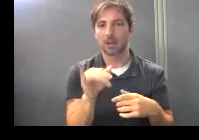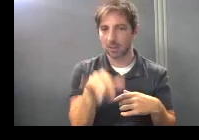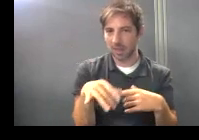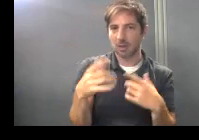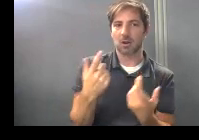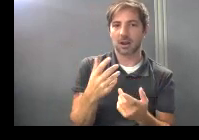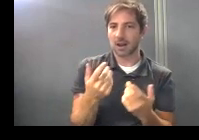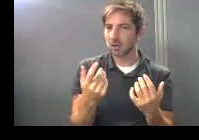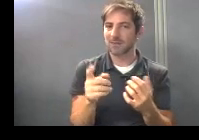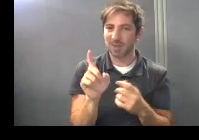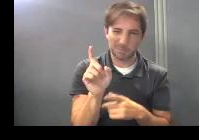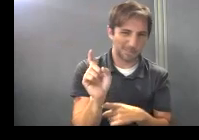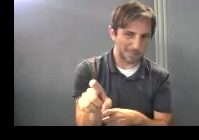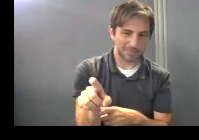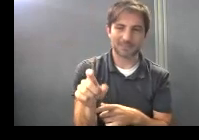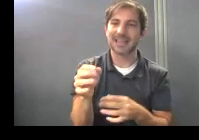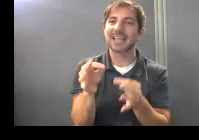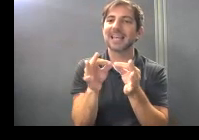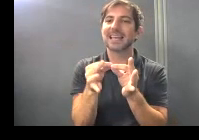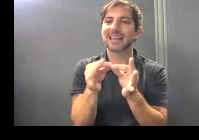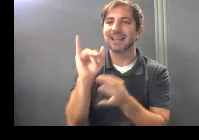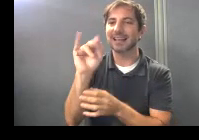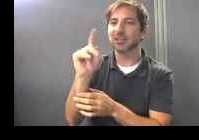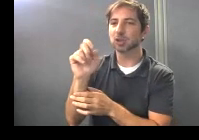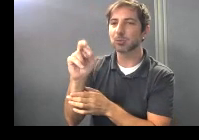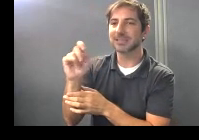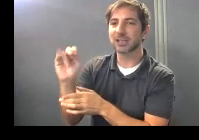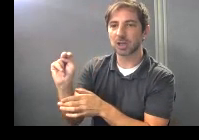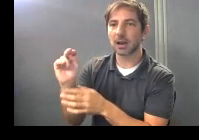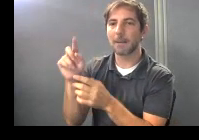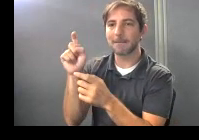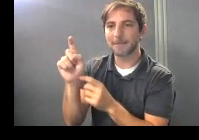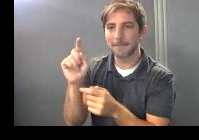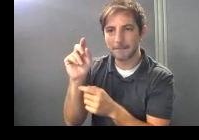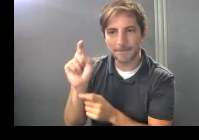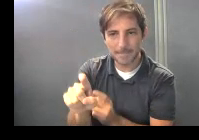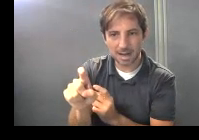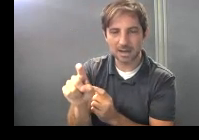YOU NEED TO CLICK THE INTERPRETATION BUTTON NEAR THE CLOSED CAPTION BUTTON BOTTOM OF THE